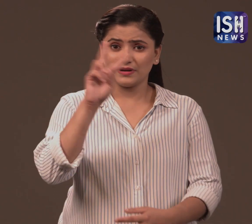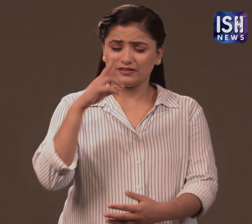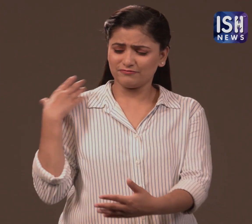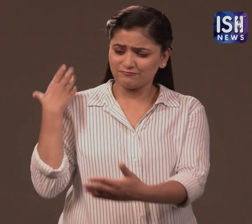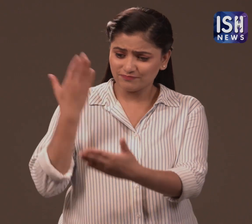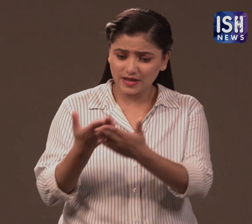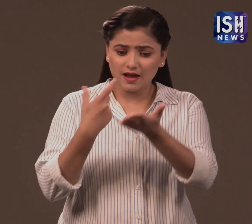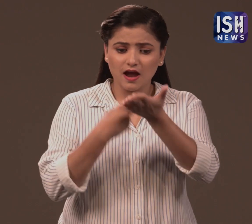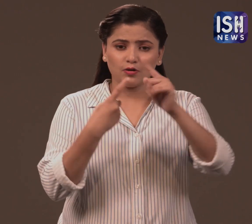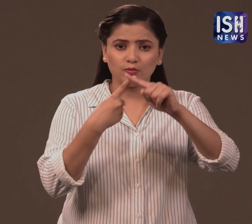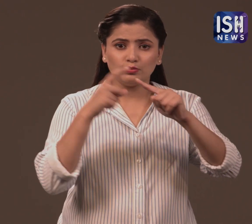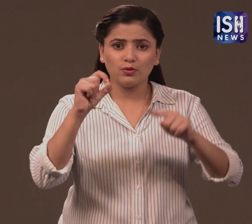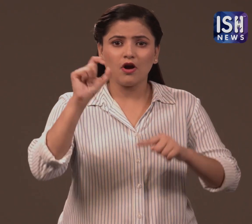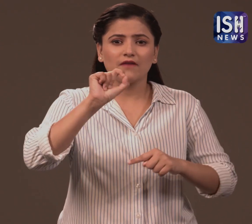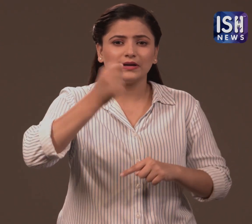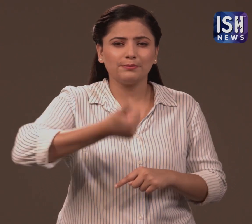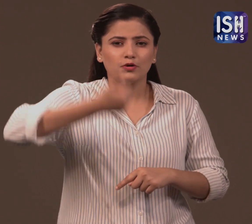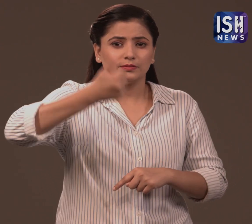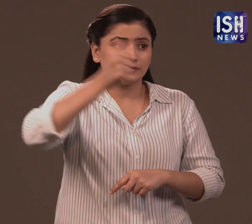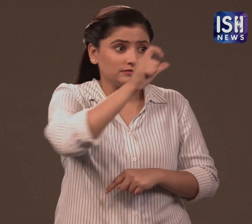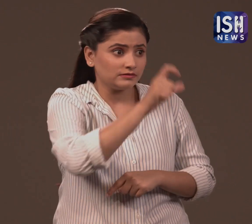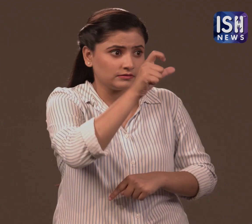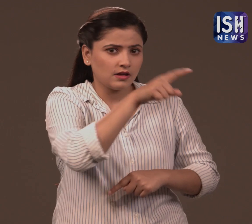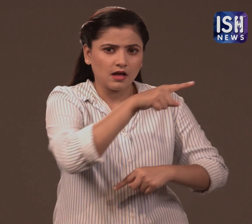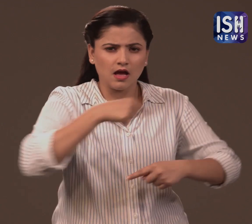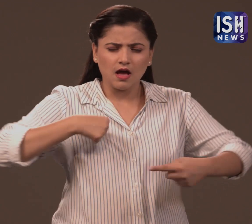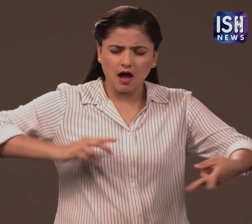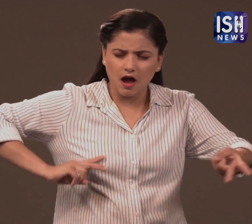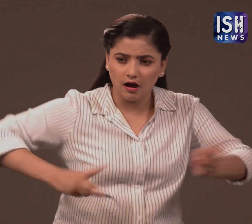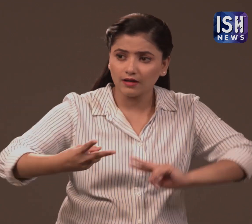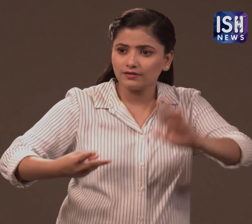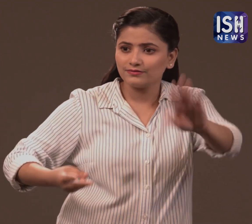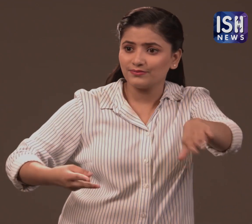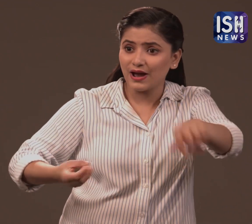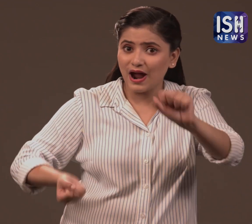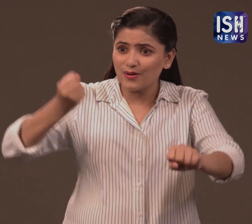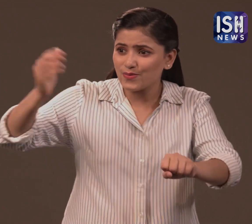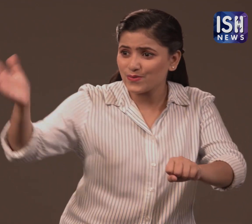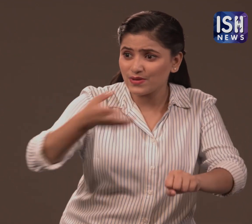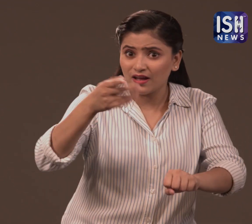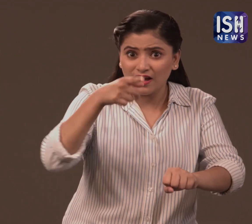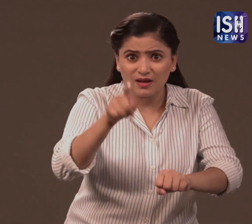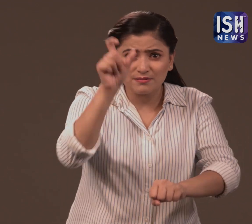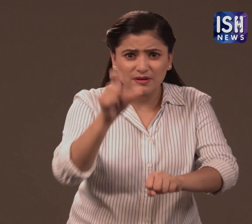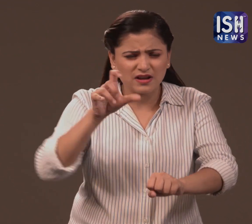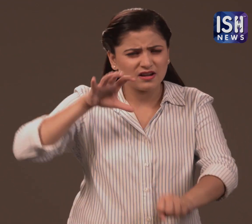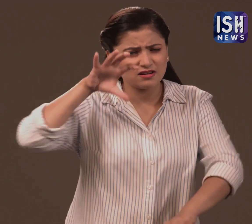Since the last two months, the Regional Transport Office(RTO) officers have been posing as passengers.